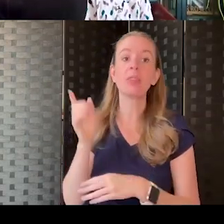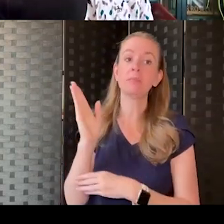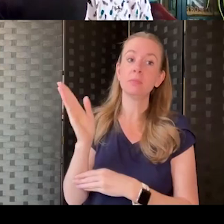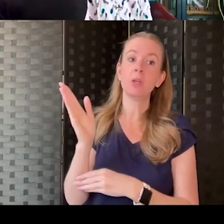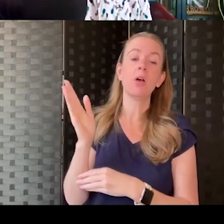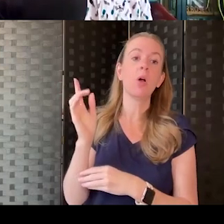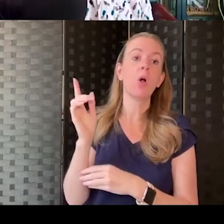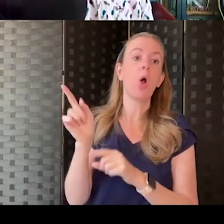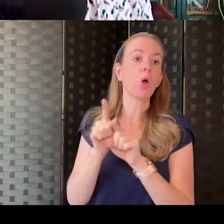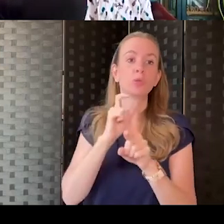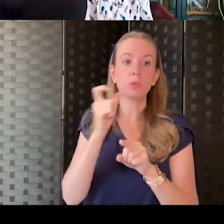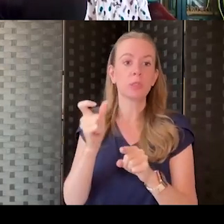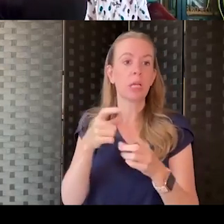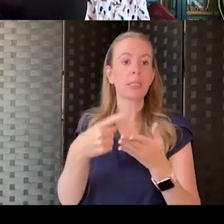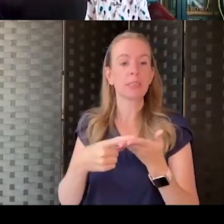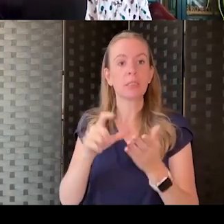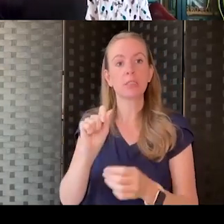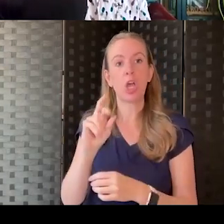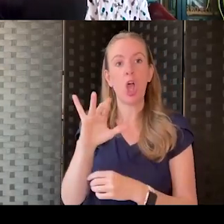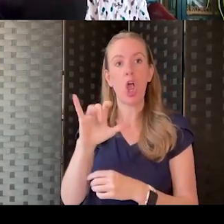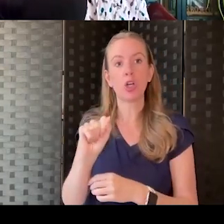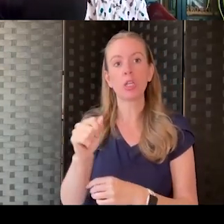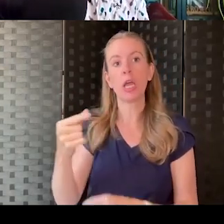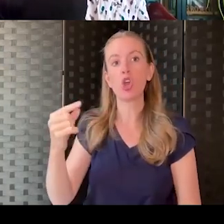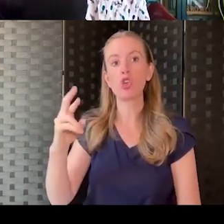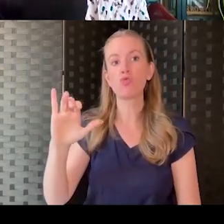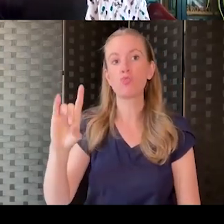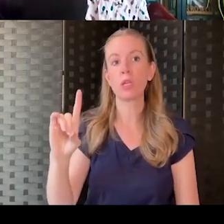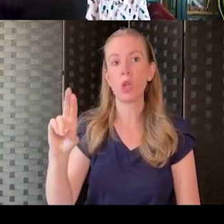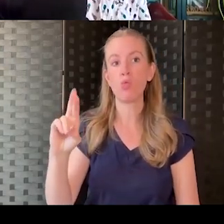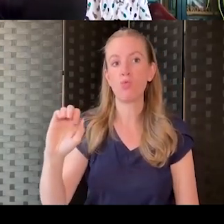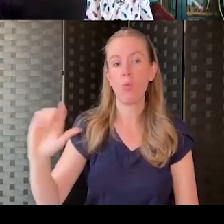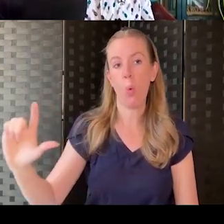ARIA grid roles, those are mostly tables with an inflated ego, though most of the structural